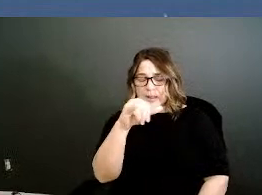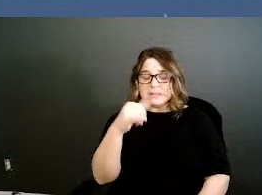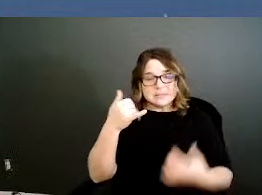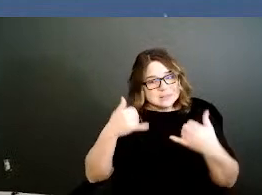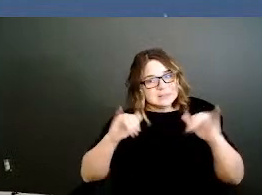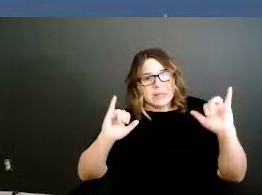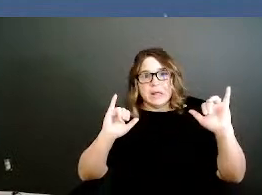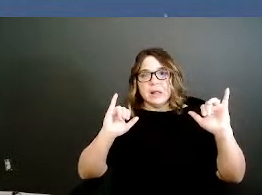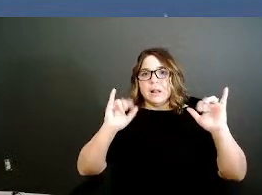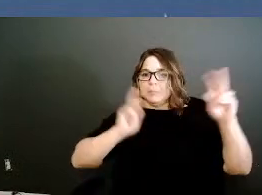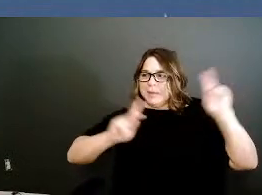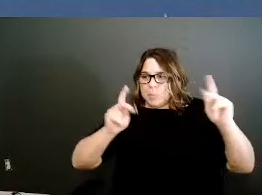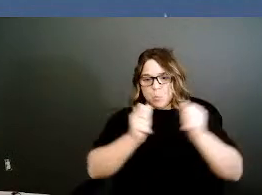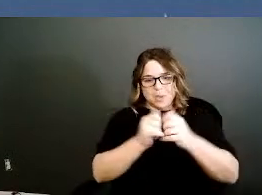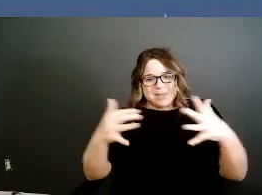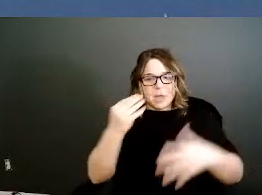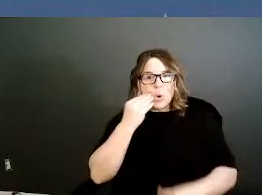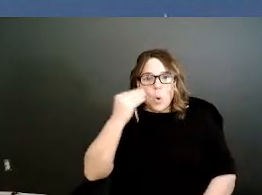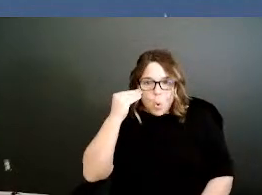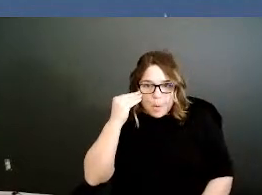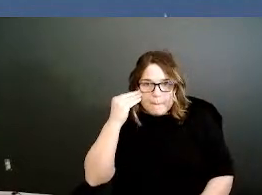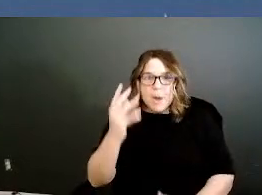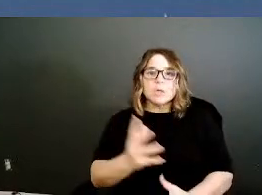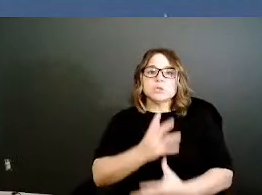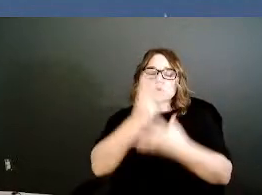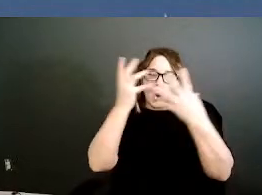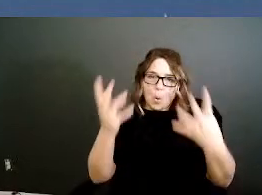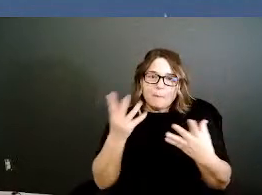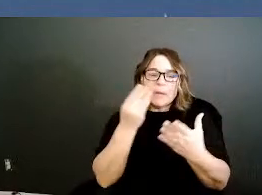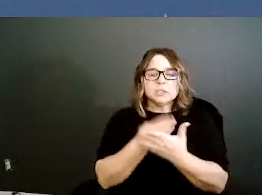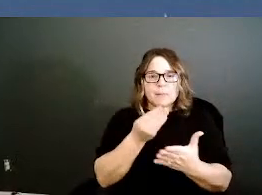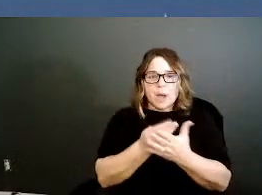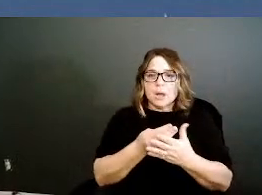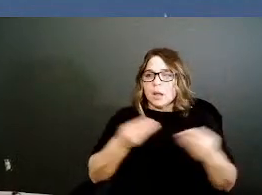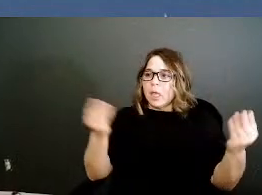SECURE HOUSING WHICH CREATES STABILITY FOR FAMILIES, LIVING WAGE TOO.